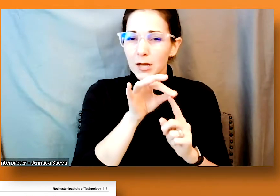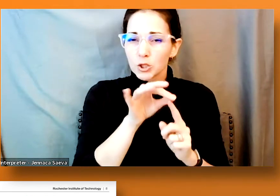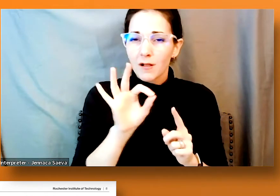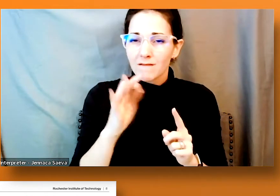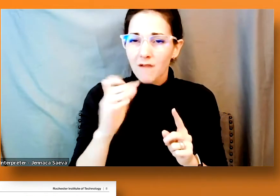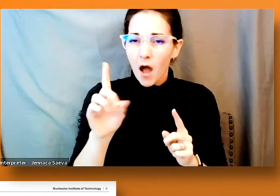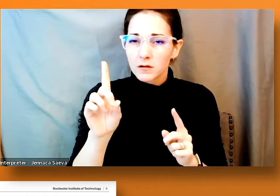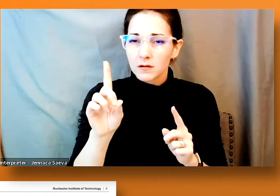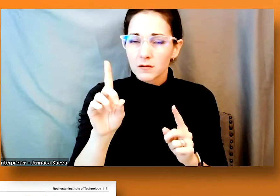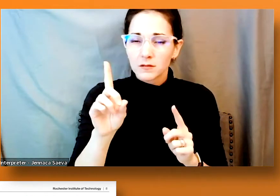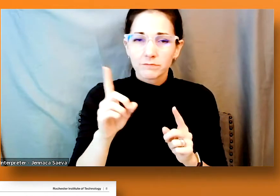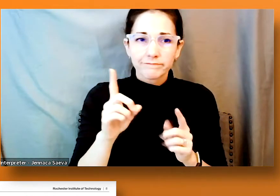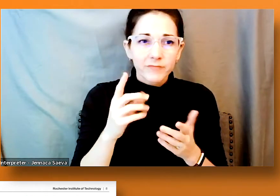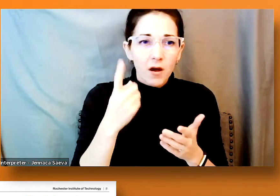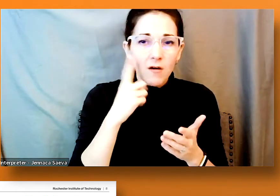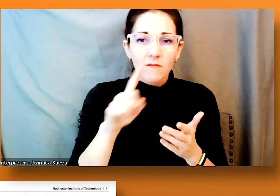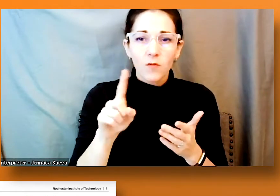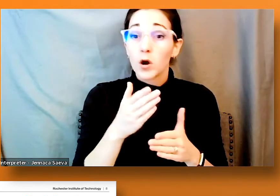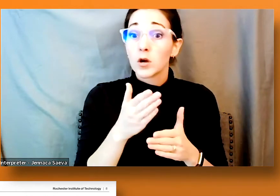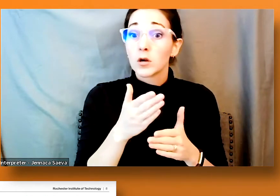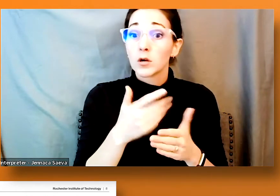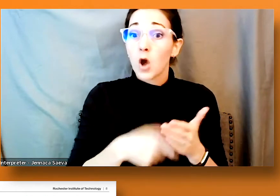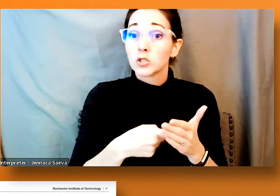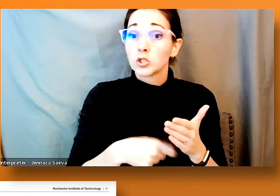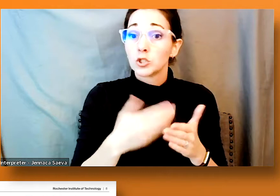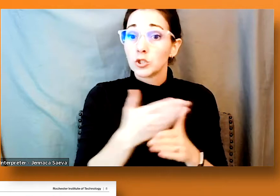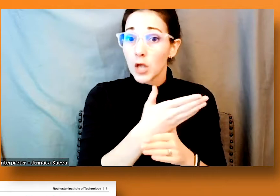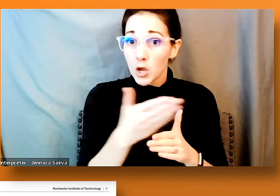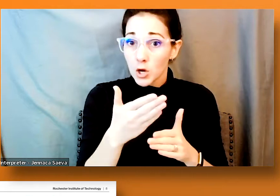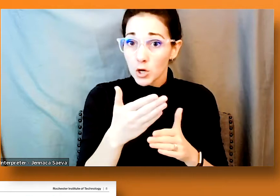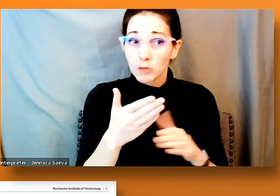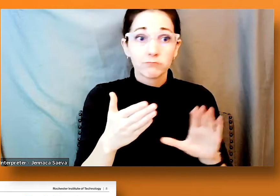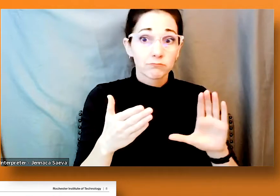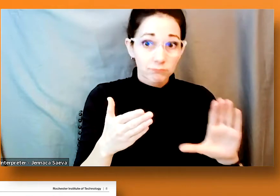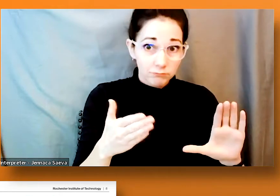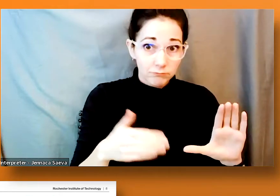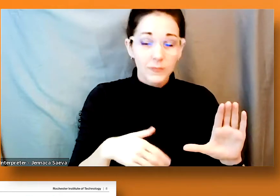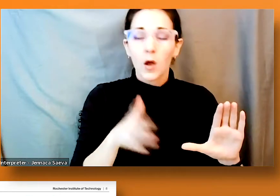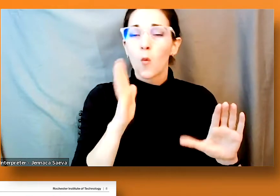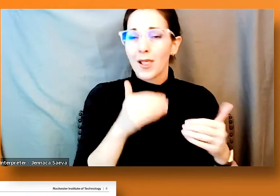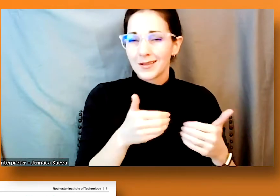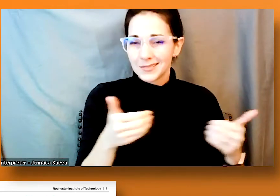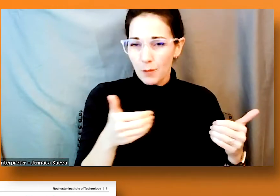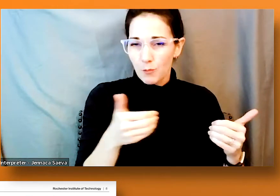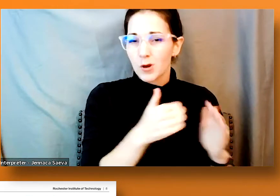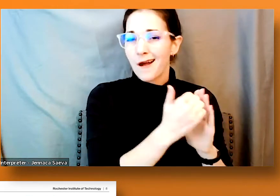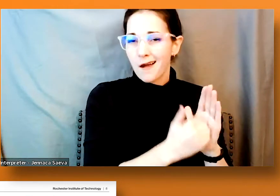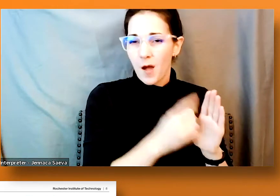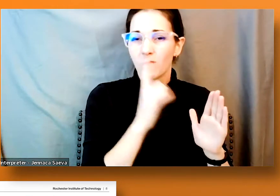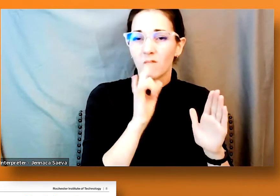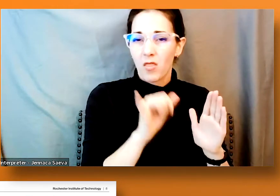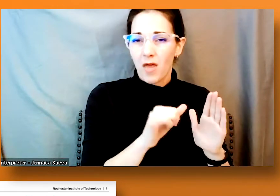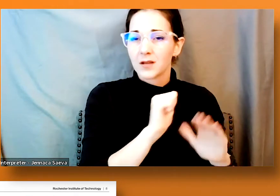If there's a requirement in the grant that there be cost-shares, there is a separate account set up,